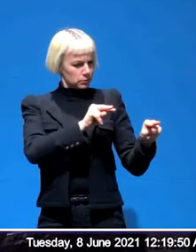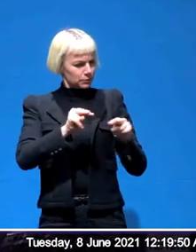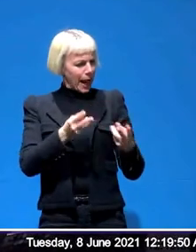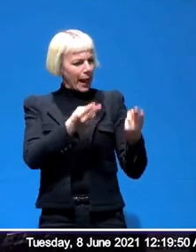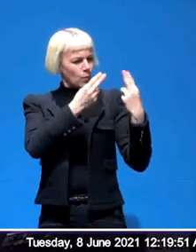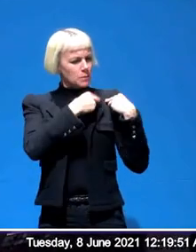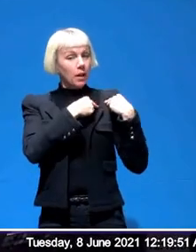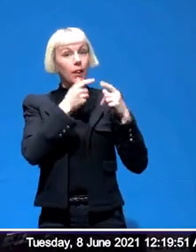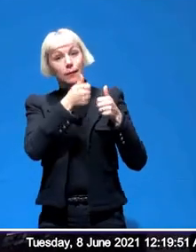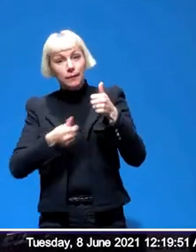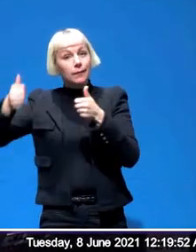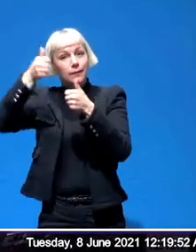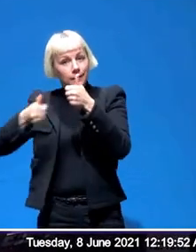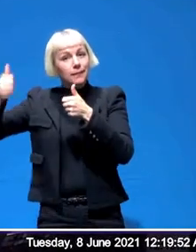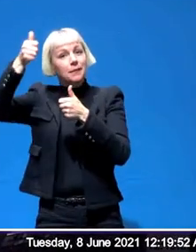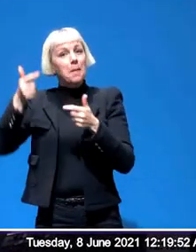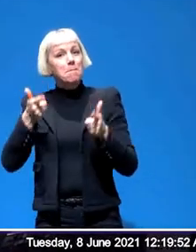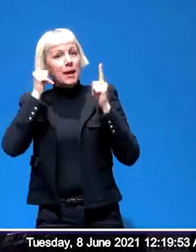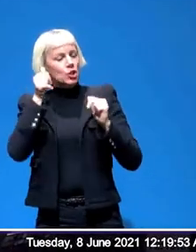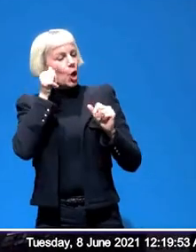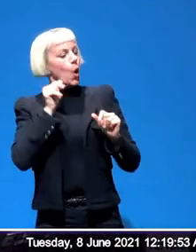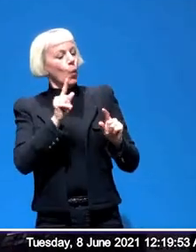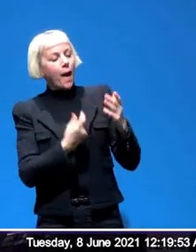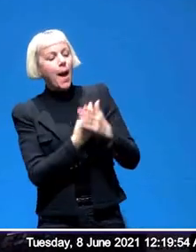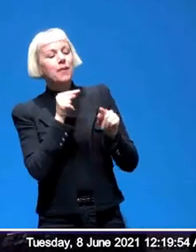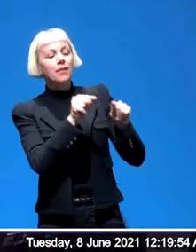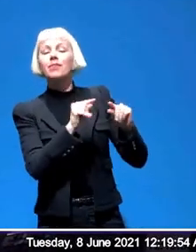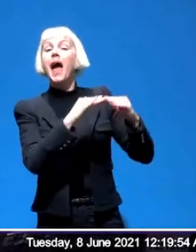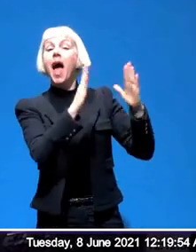senior managers knew what was going on in the services, absolutely ---